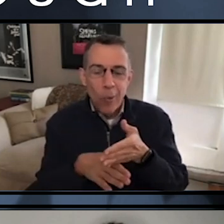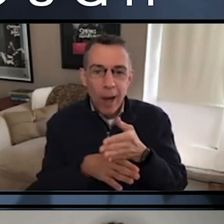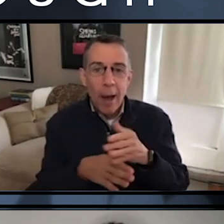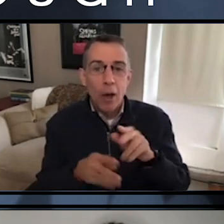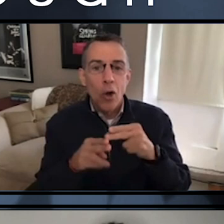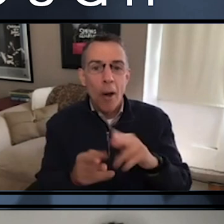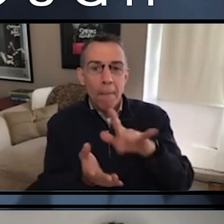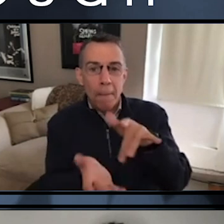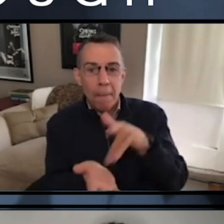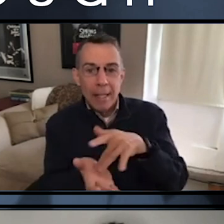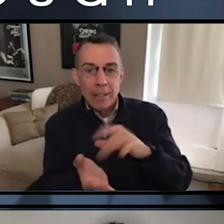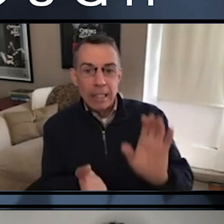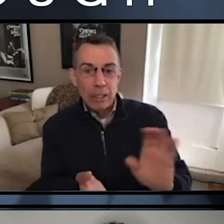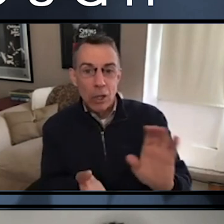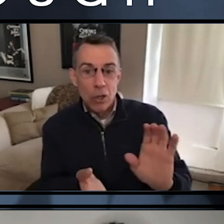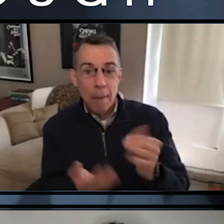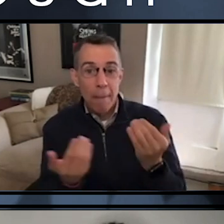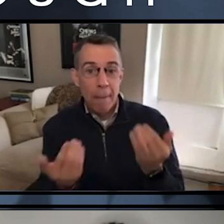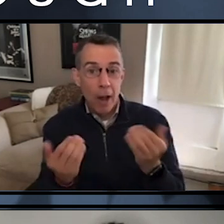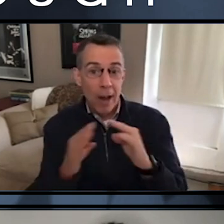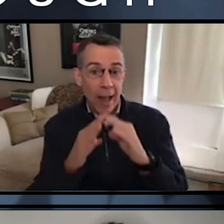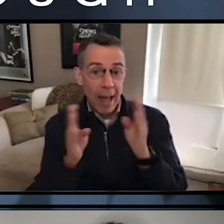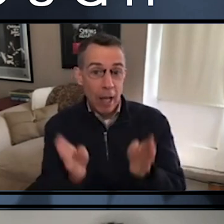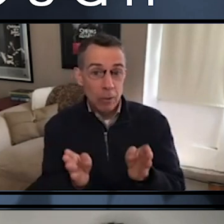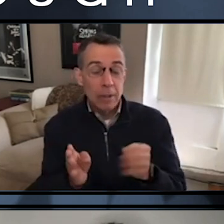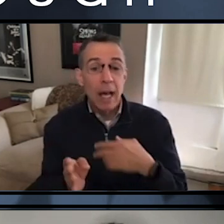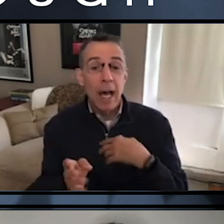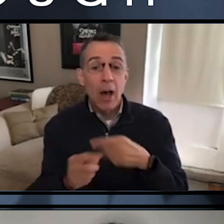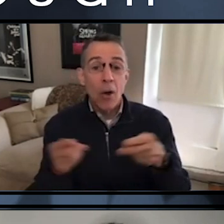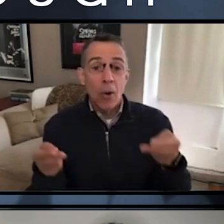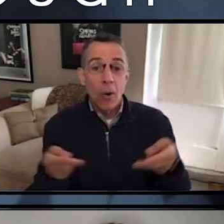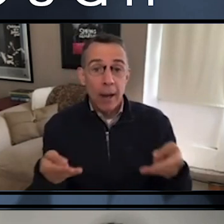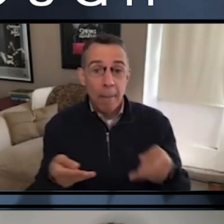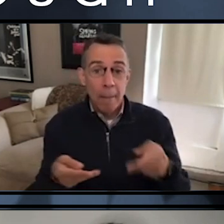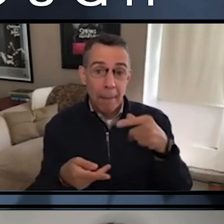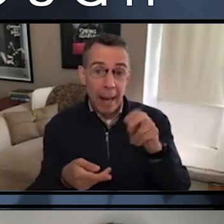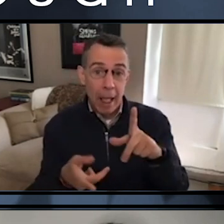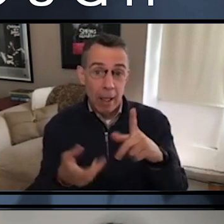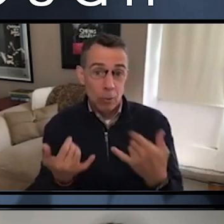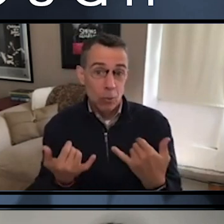That's me. And, I'd like to introduce our panelists today and they will